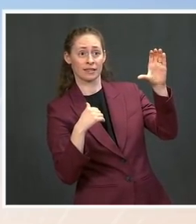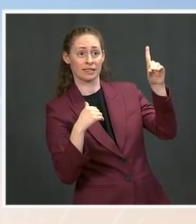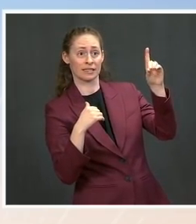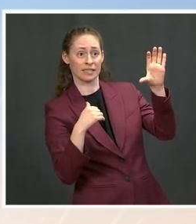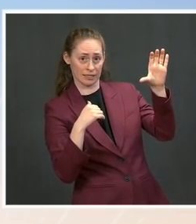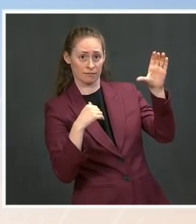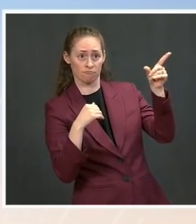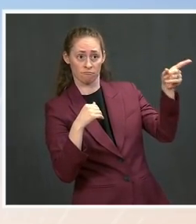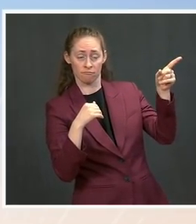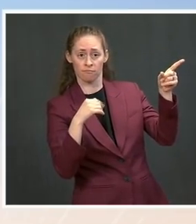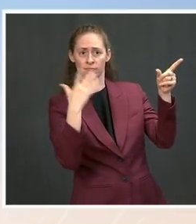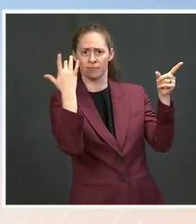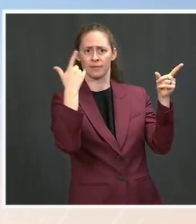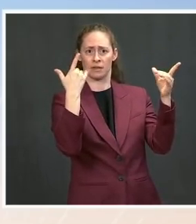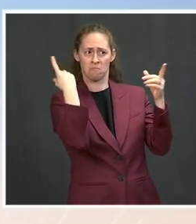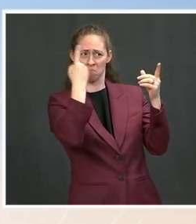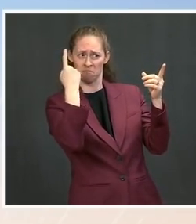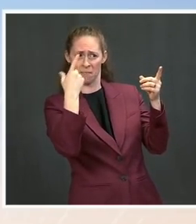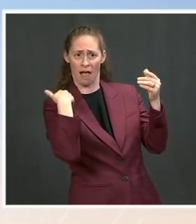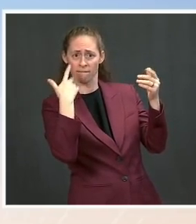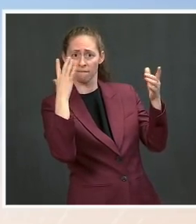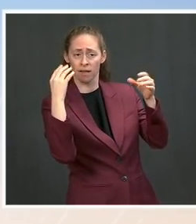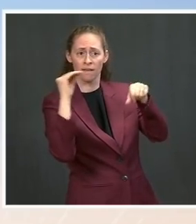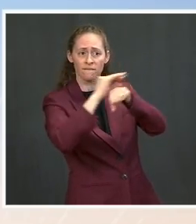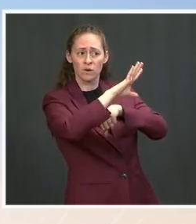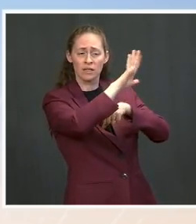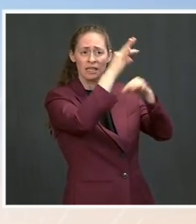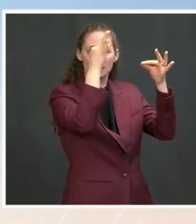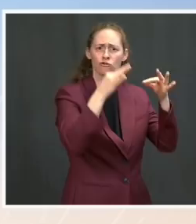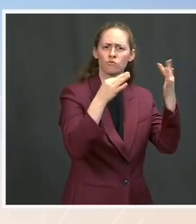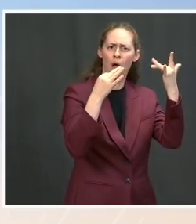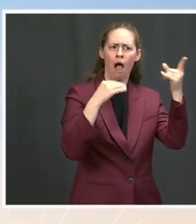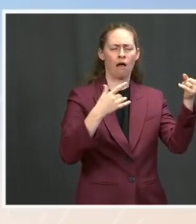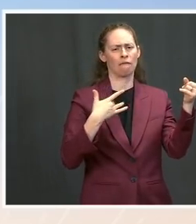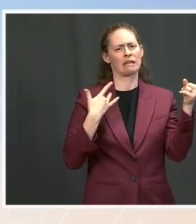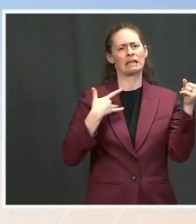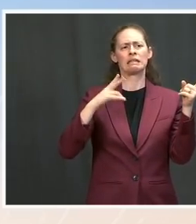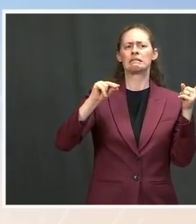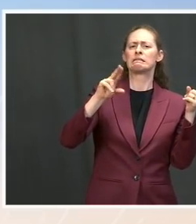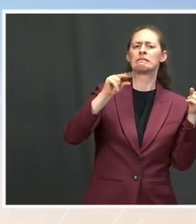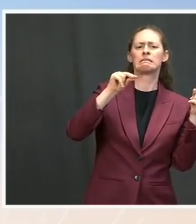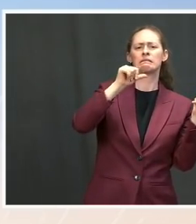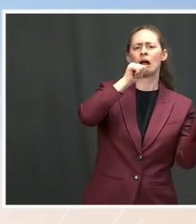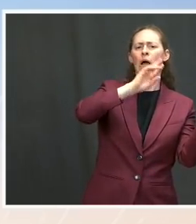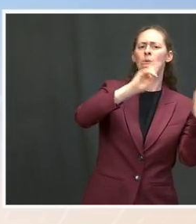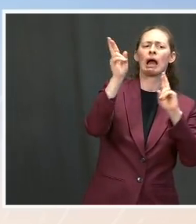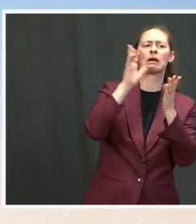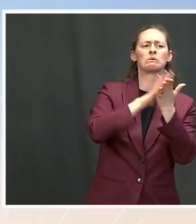"answering at the beck and call of the teachers' unions." So how does the White House respond? Ms. Psaki: Well, I would say: First, that's false.